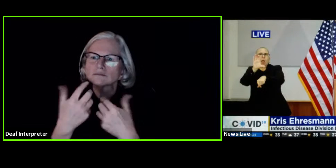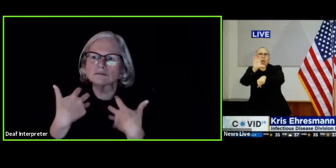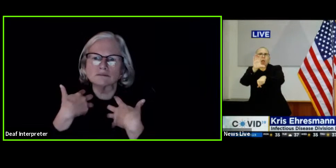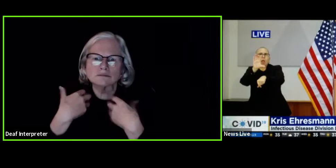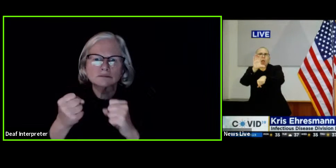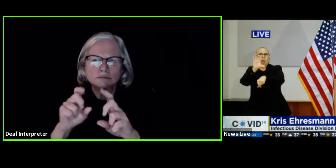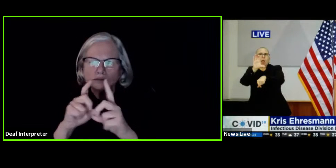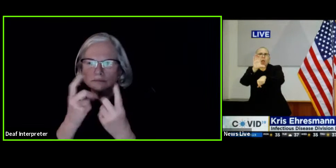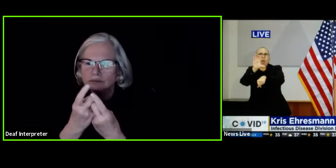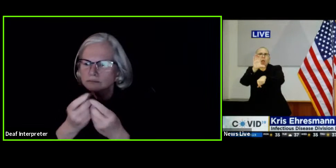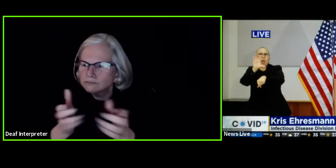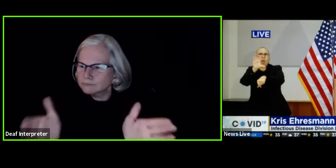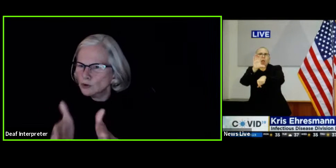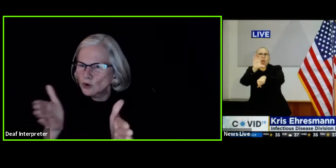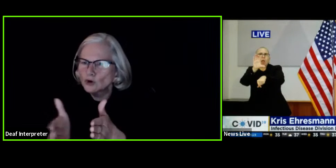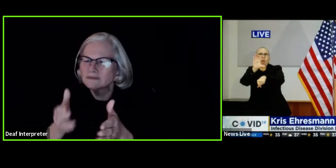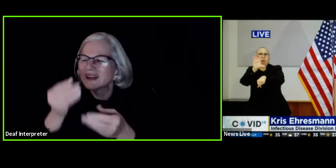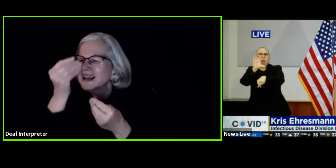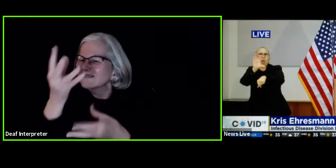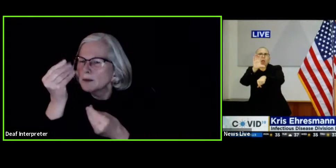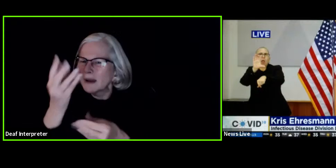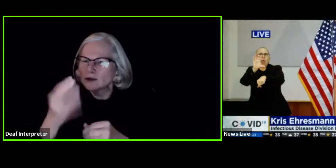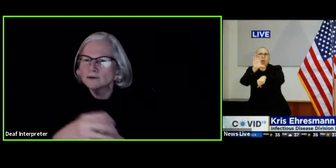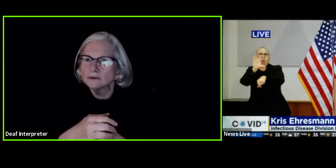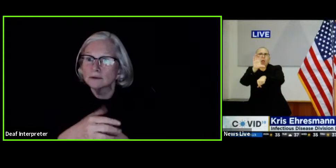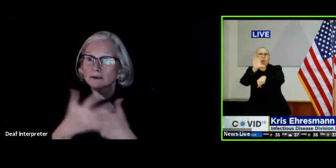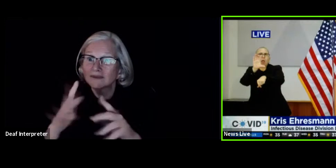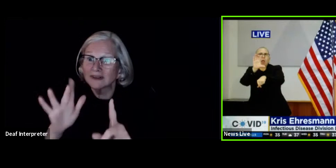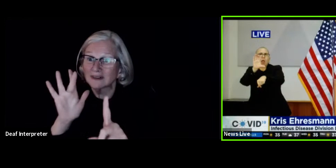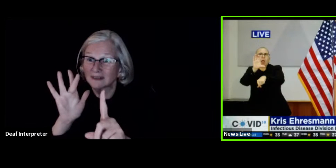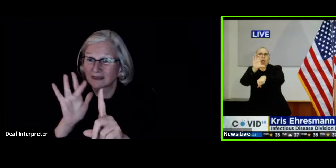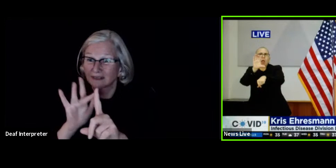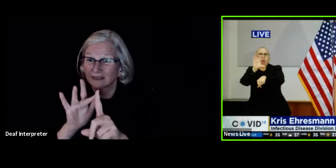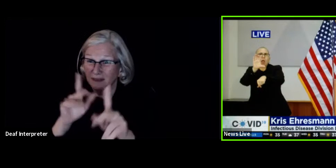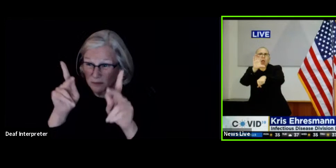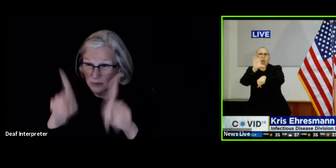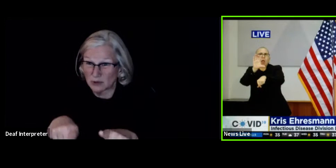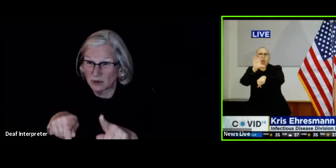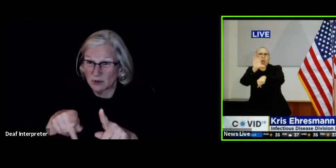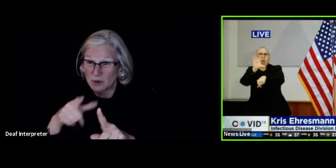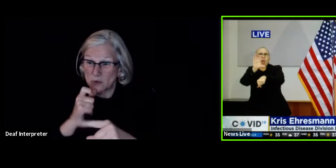SO IT WILL SAY YOU'VE BEEN IN CONTACT WITH SOMEONE WHO IS TESTED POSITIVE FOR COVID AND